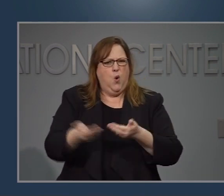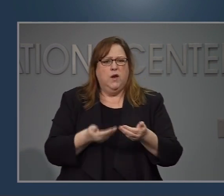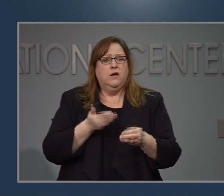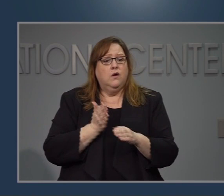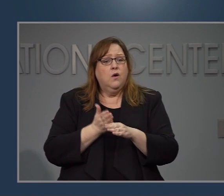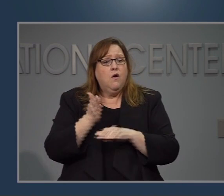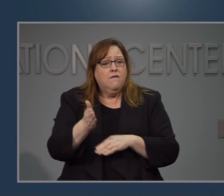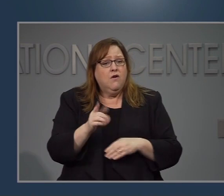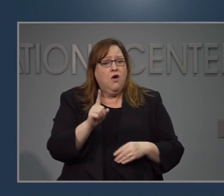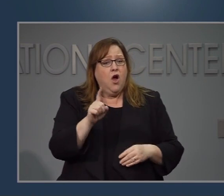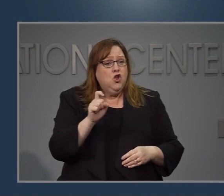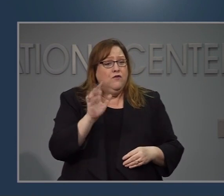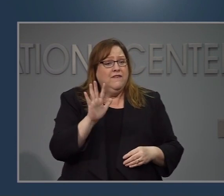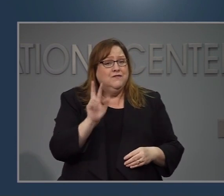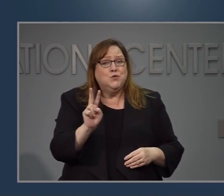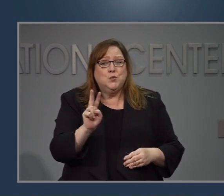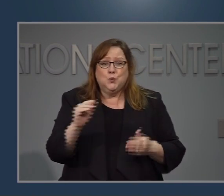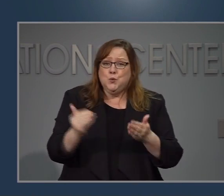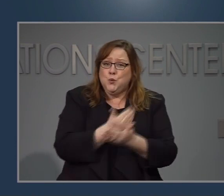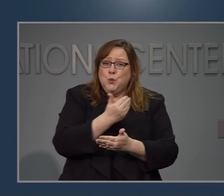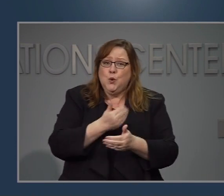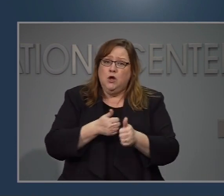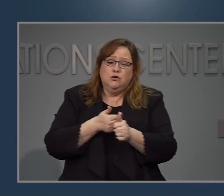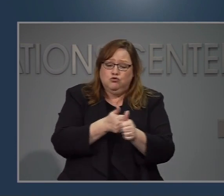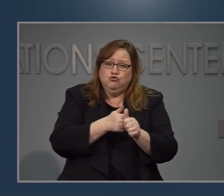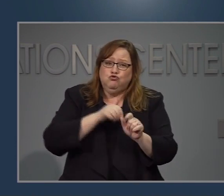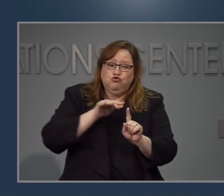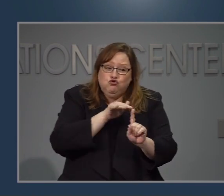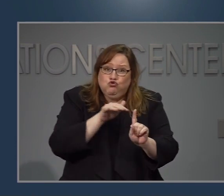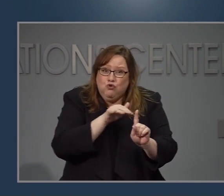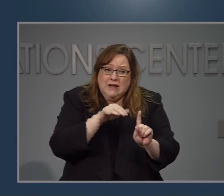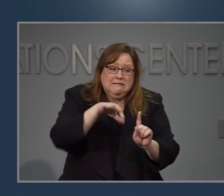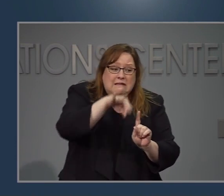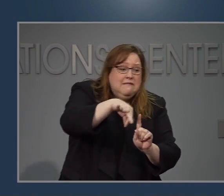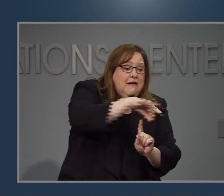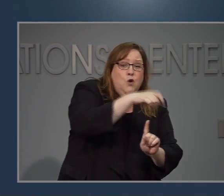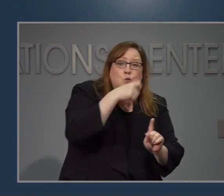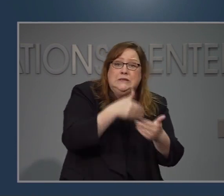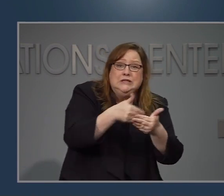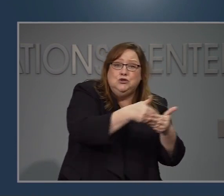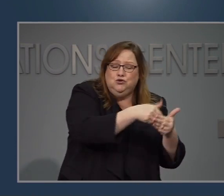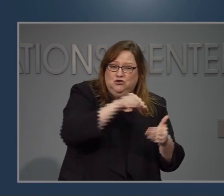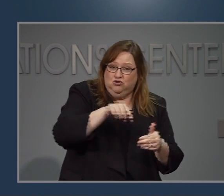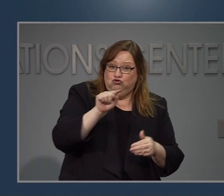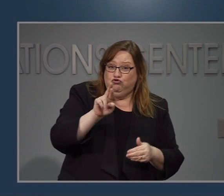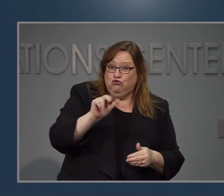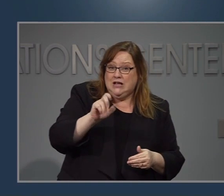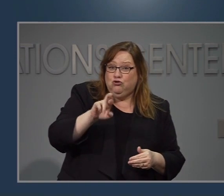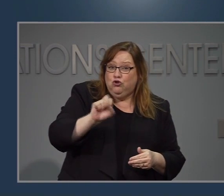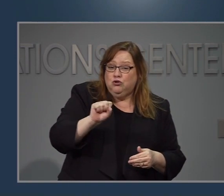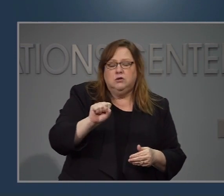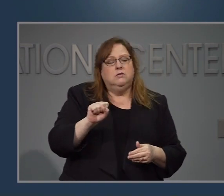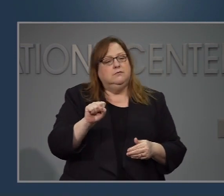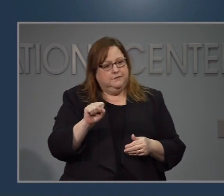TRACING COLLABORATIVE HAS HIRED A 152 NEW TRACERS WE'RE ALSO BEING VERY INTENTIONAL THAT THAT RACERS WHO ARE HIRED REFLECT THE DIVERSITY OF THE COMMUNITIES, THEY SERVE. WE HAVE NOW POSTED ON OUR